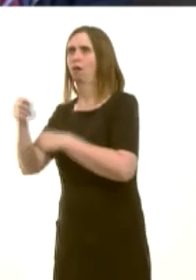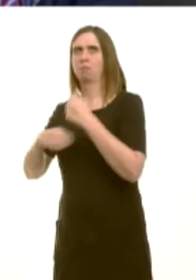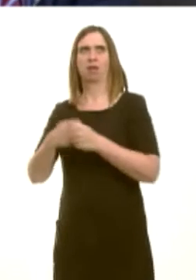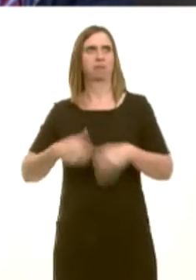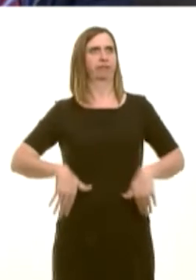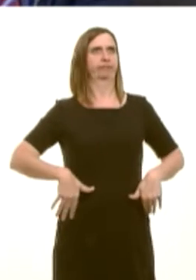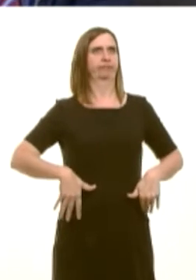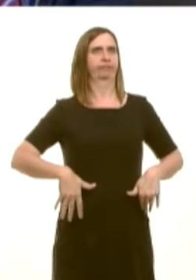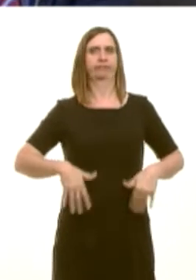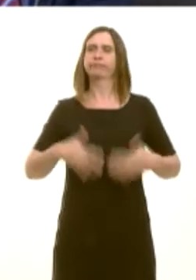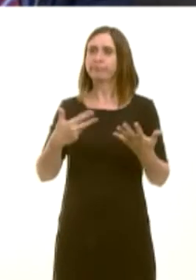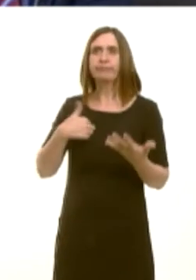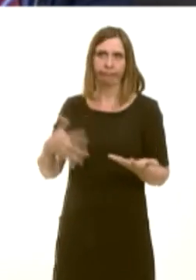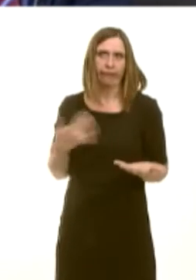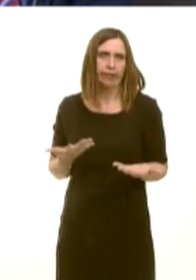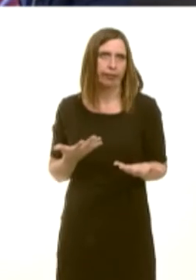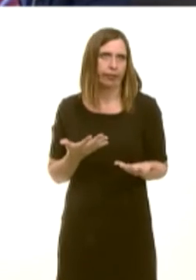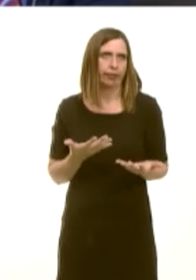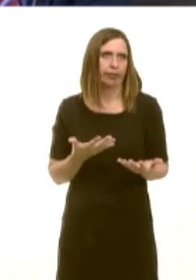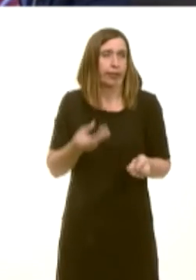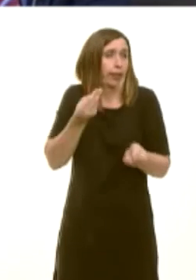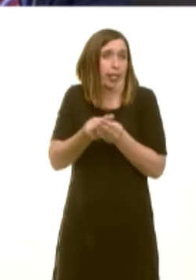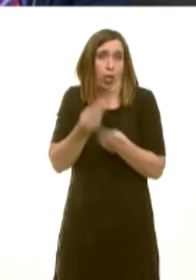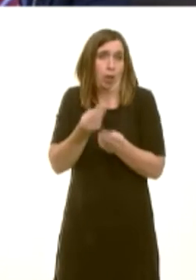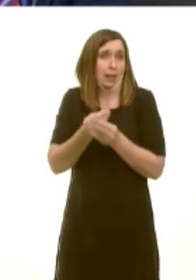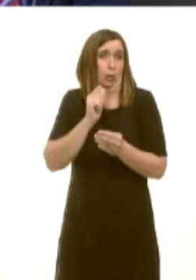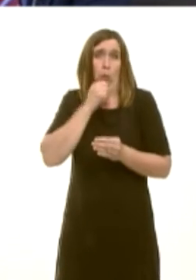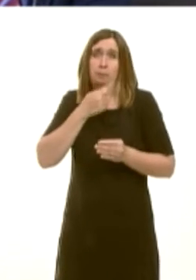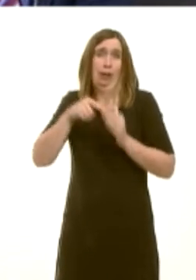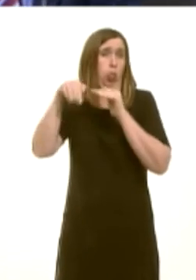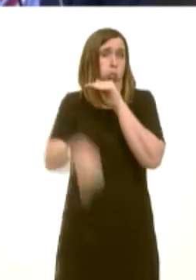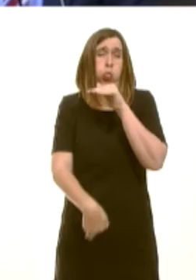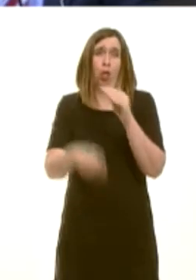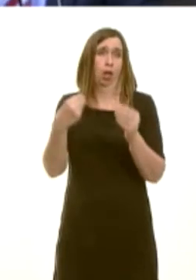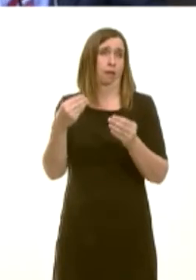in Wales. Commercially and economically, it would be a disaster.